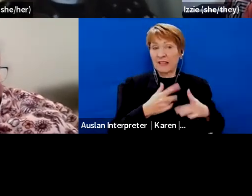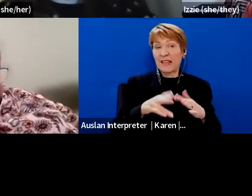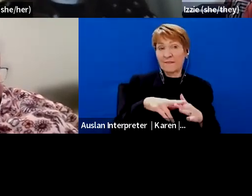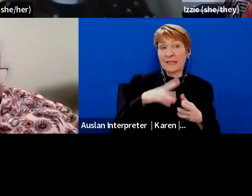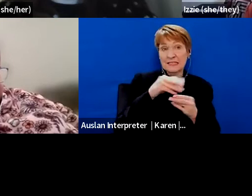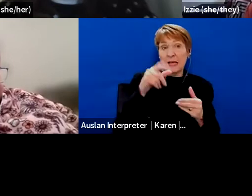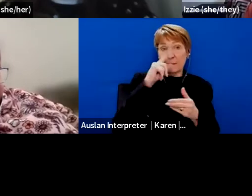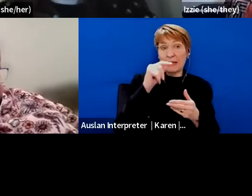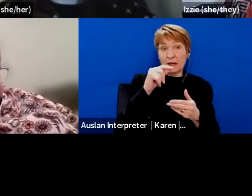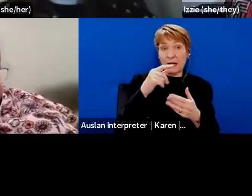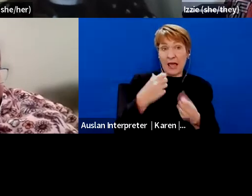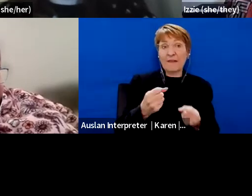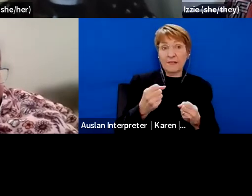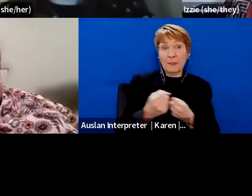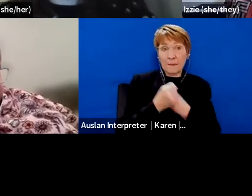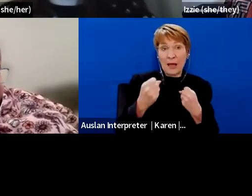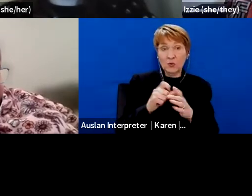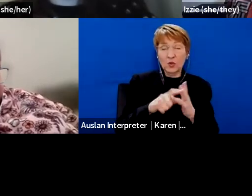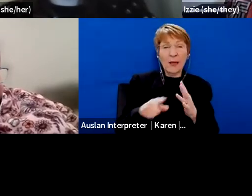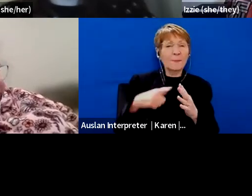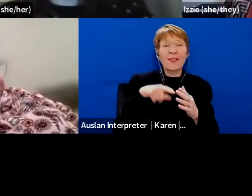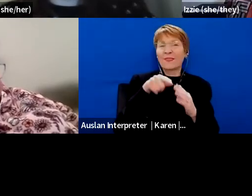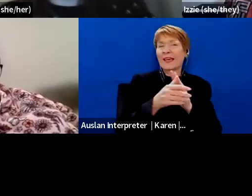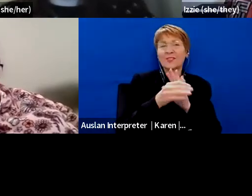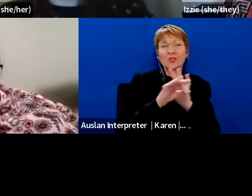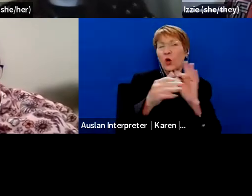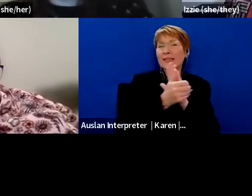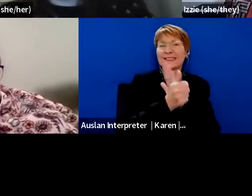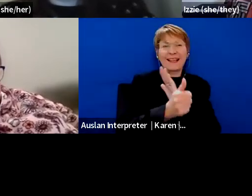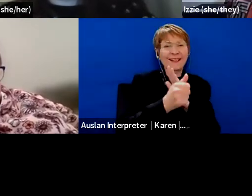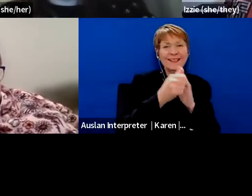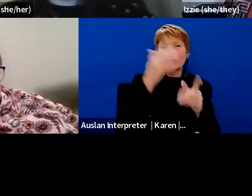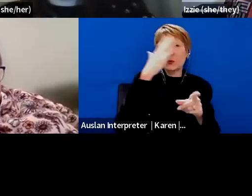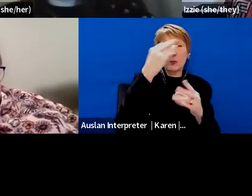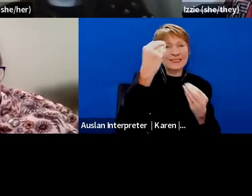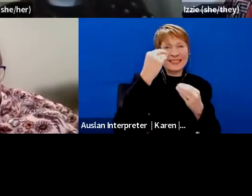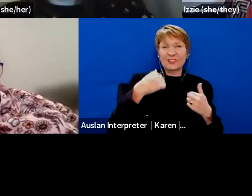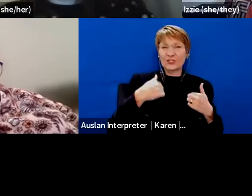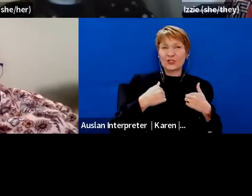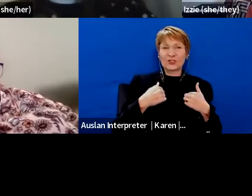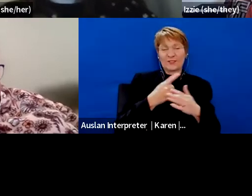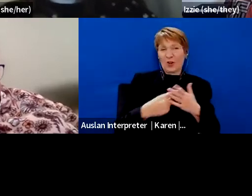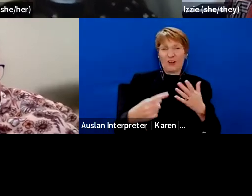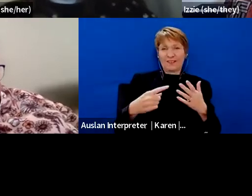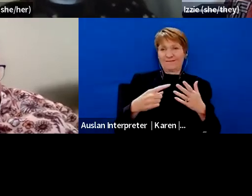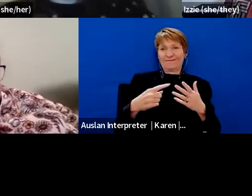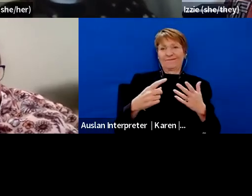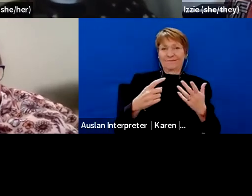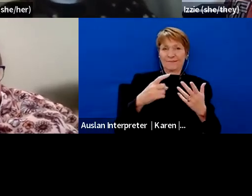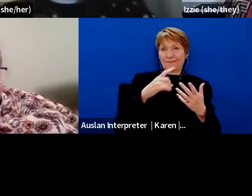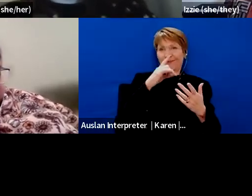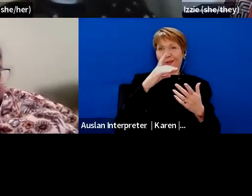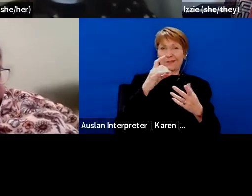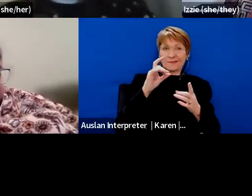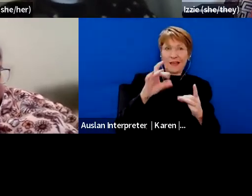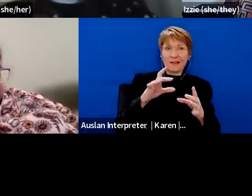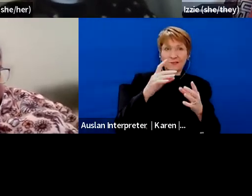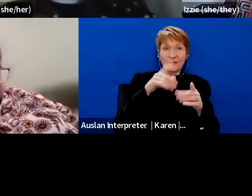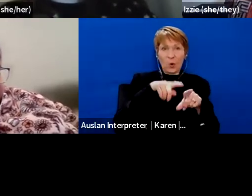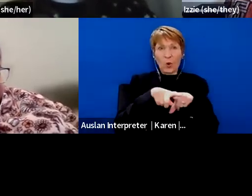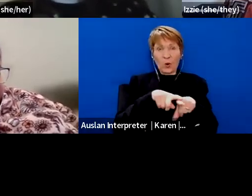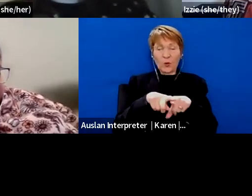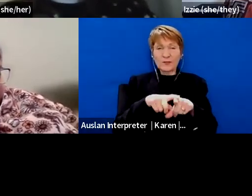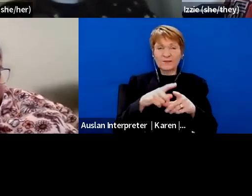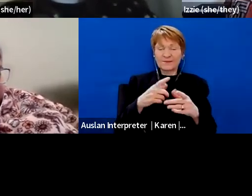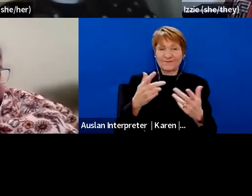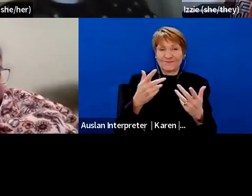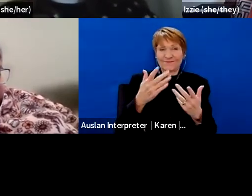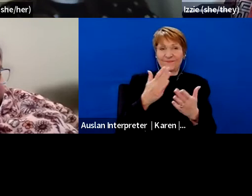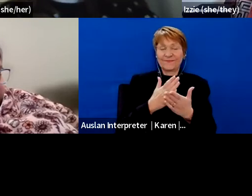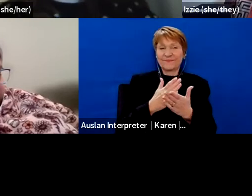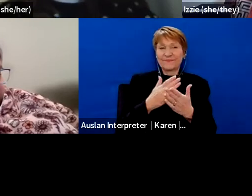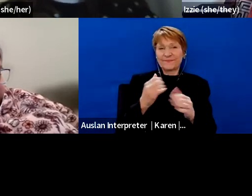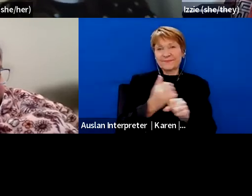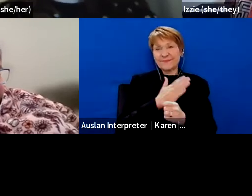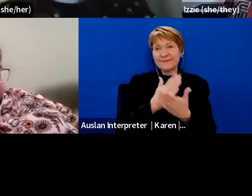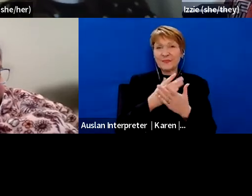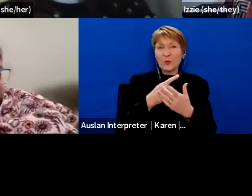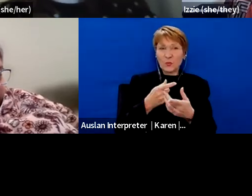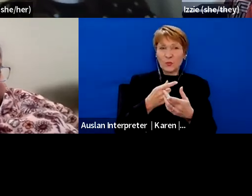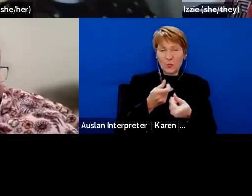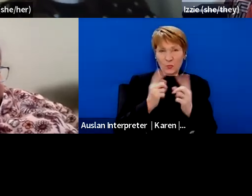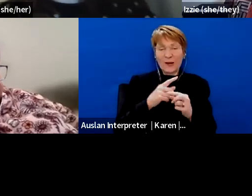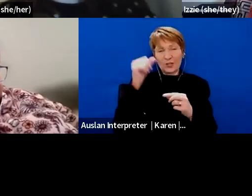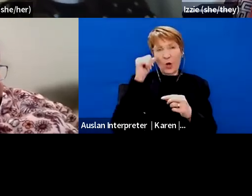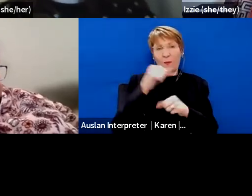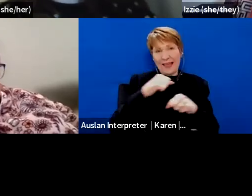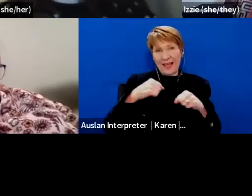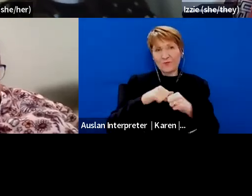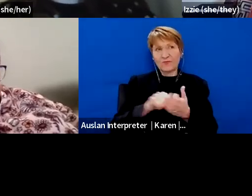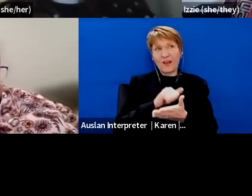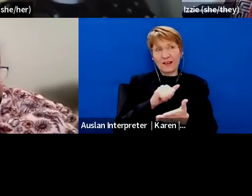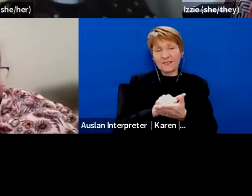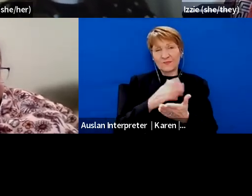because it's not a skill that's necessarily taught in schools and things like that it's something that we kind of fall into. Um, so yeah just making sure that we know our rights and things as well, is really important.